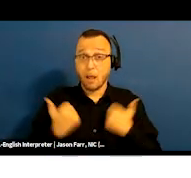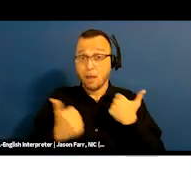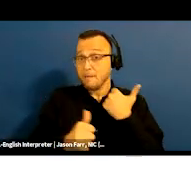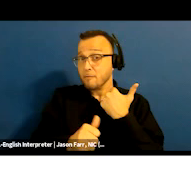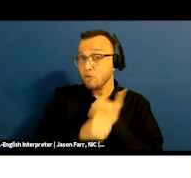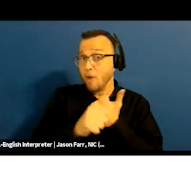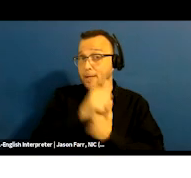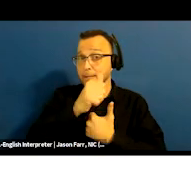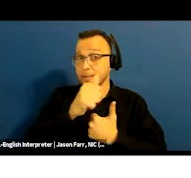Next slide, please.